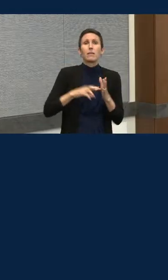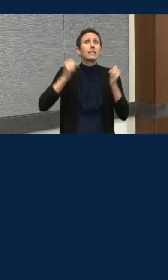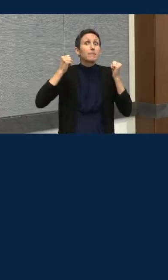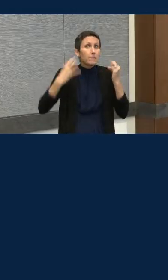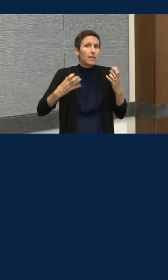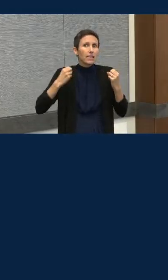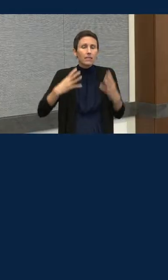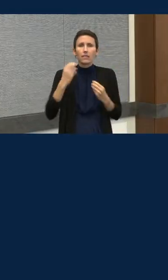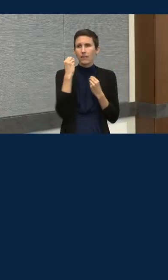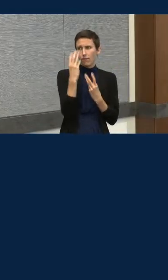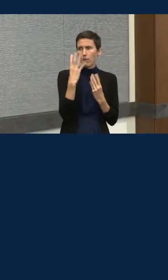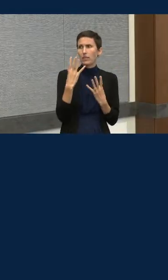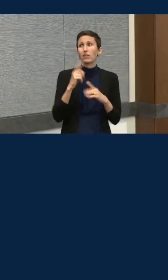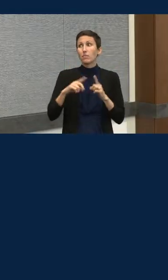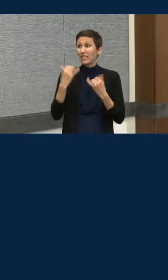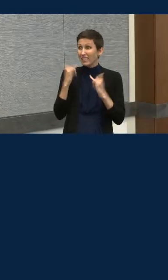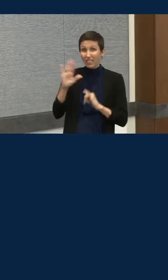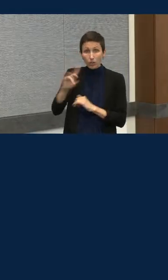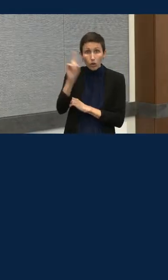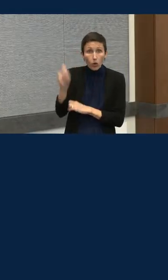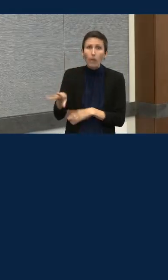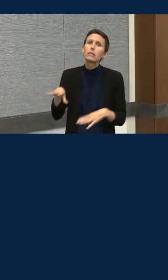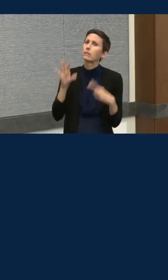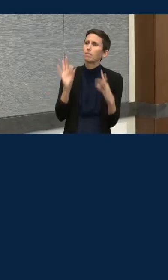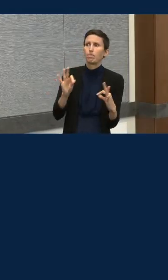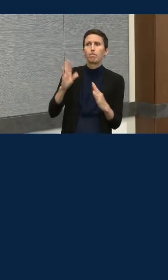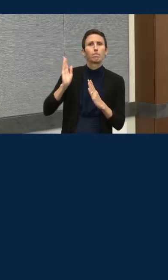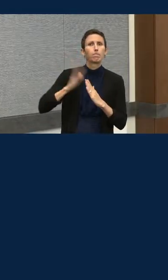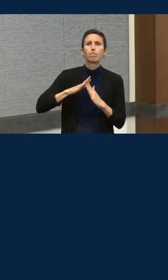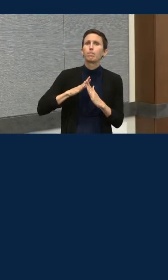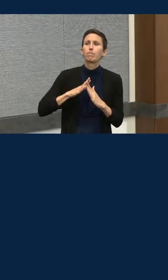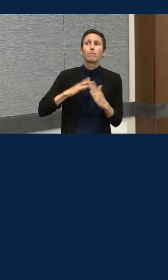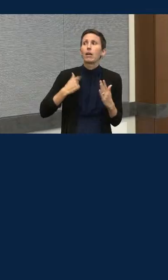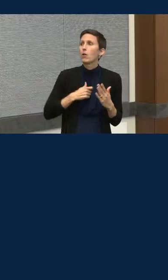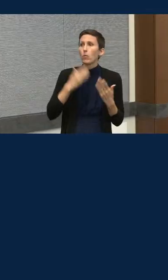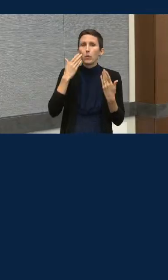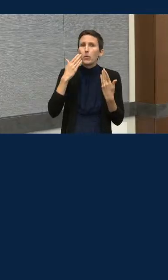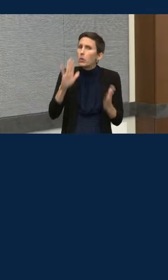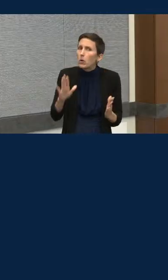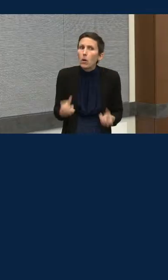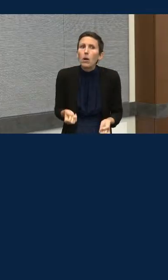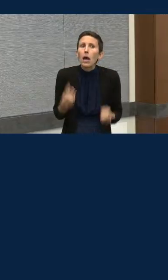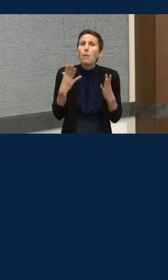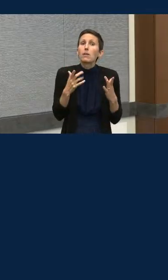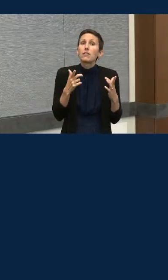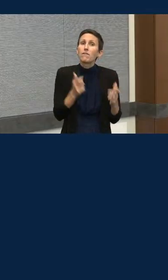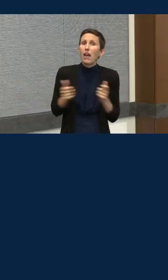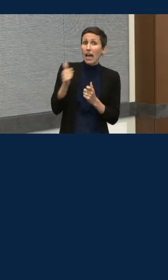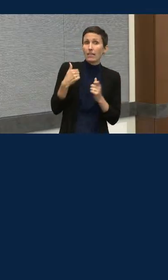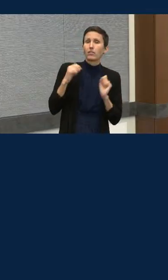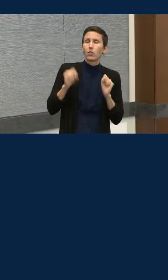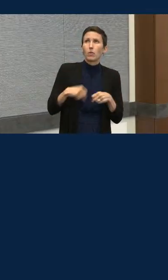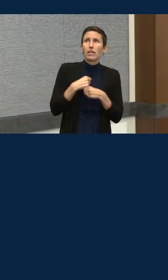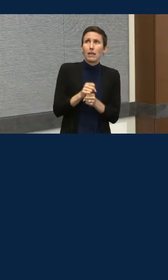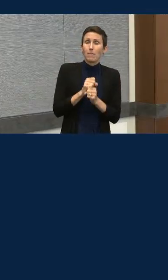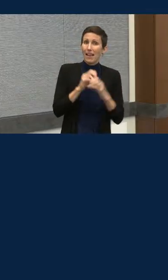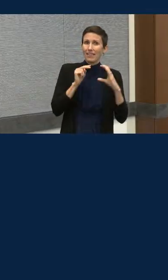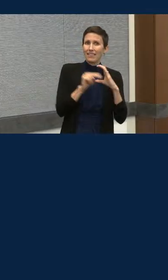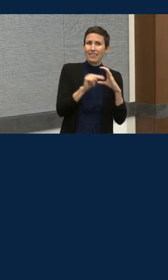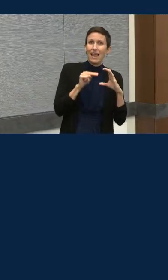receive coils but your question is an excellent one. We don't know yet how much faster we can